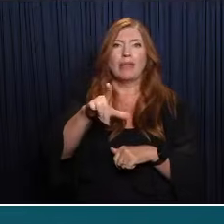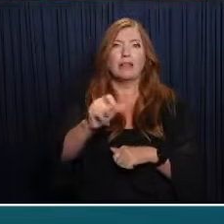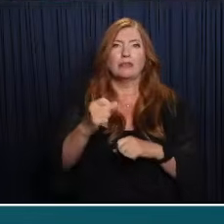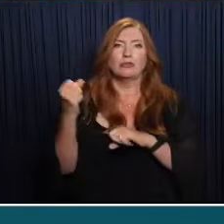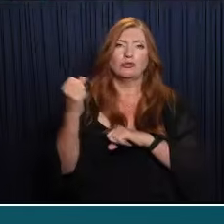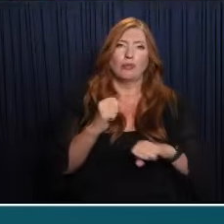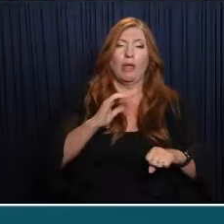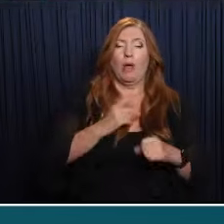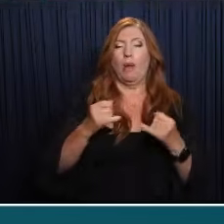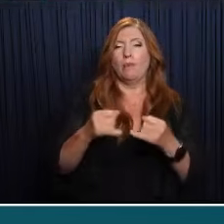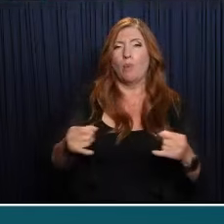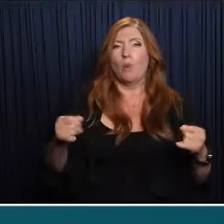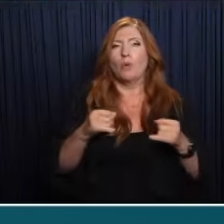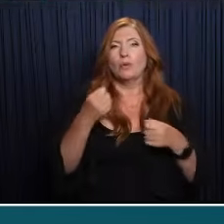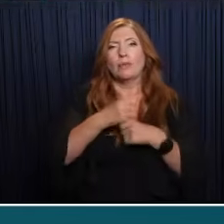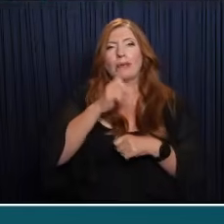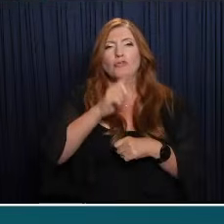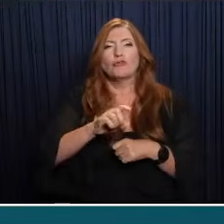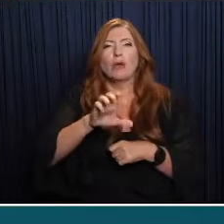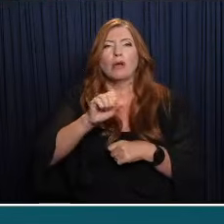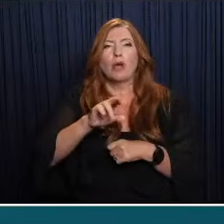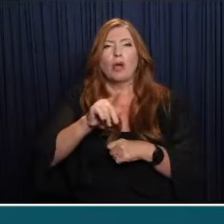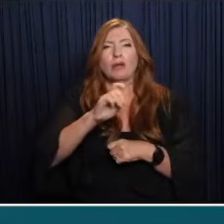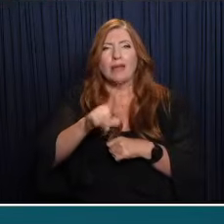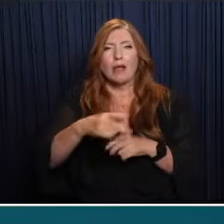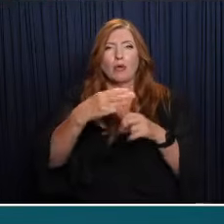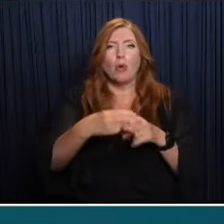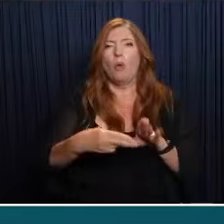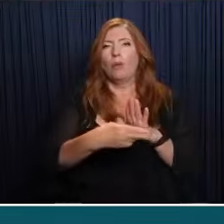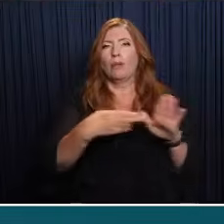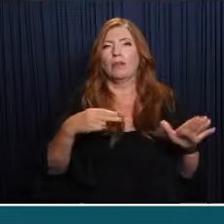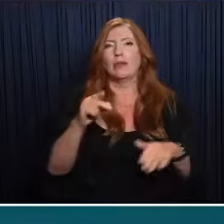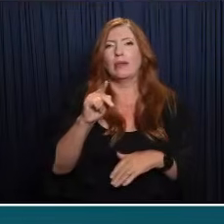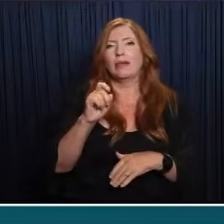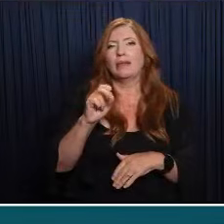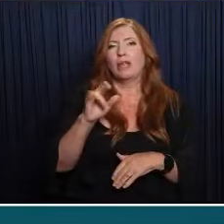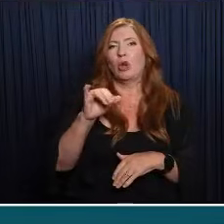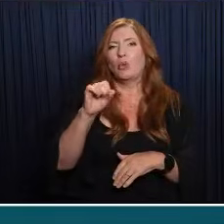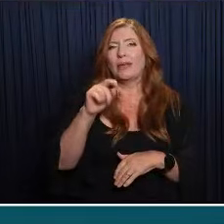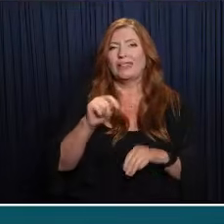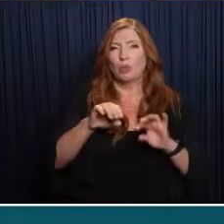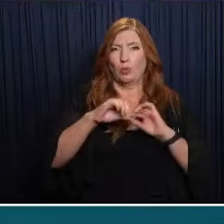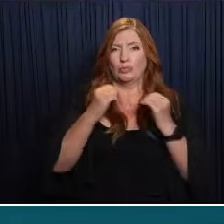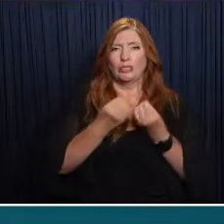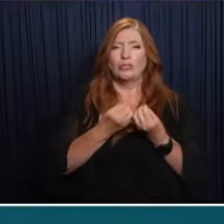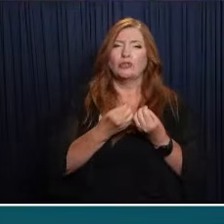HERE IN THE CAPITAL WE PASSED